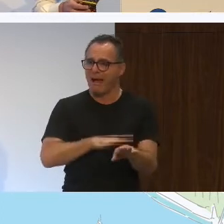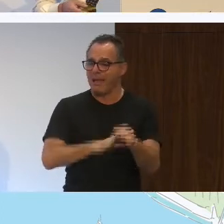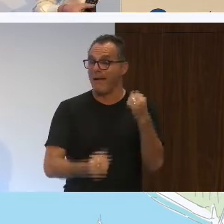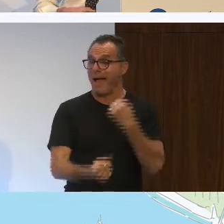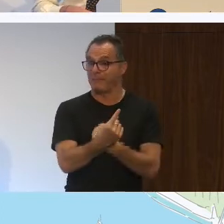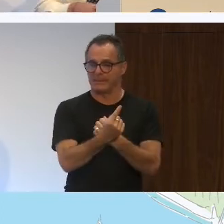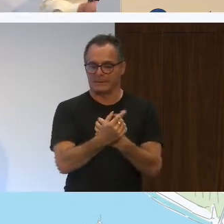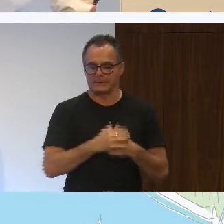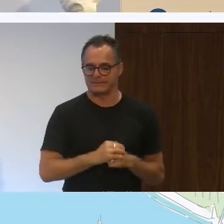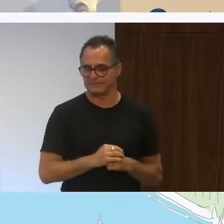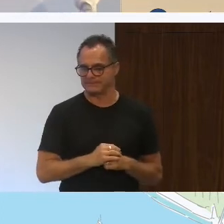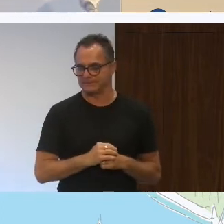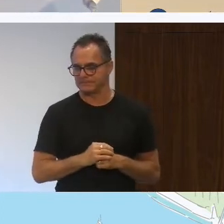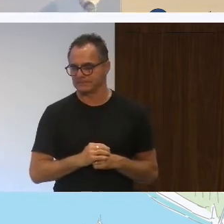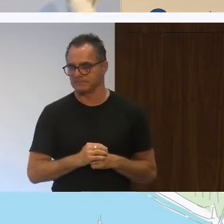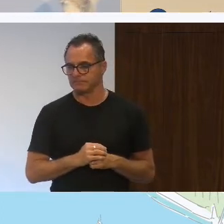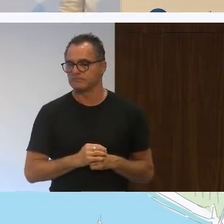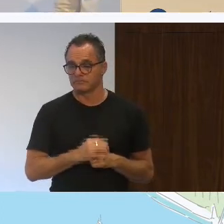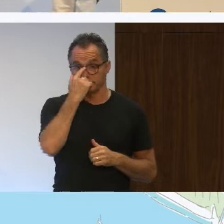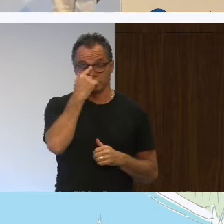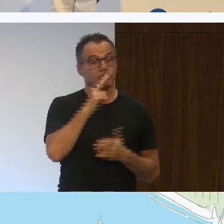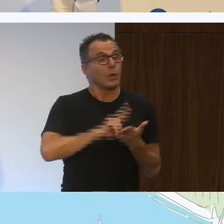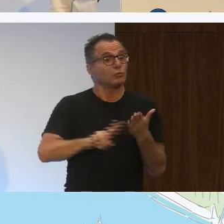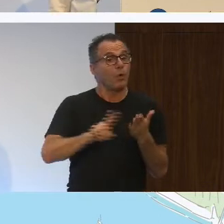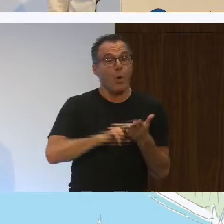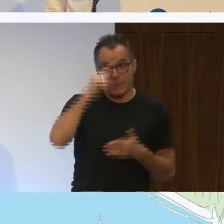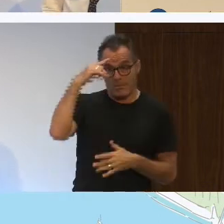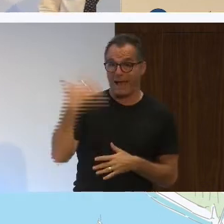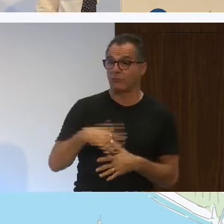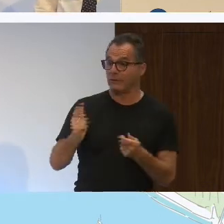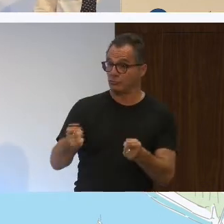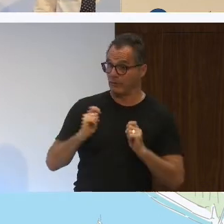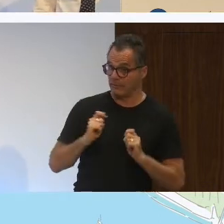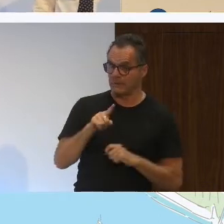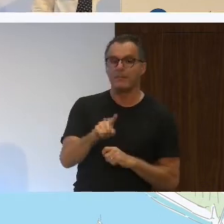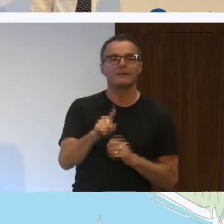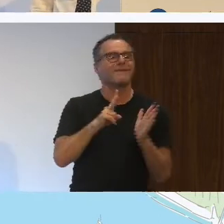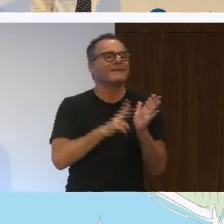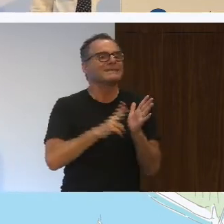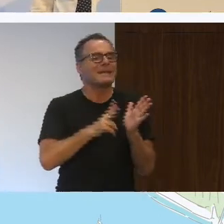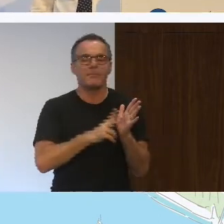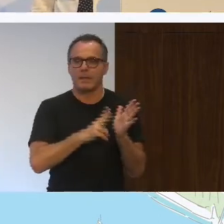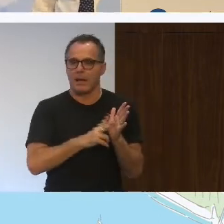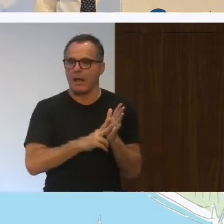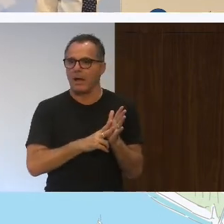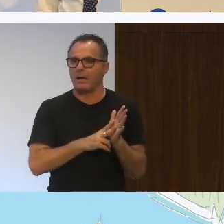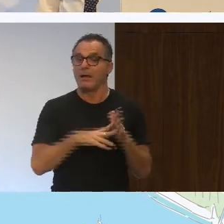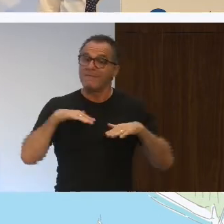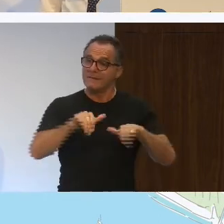And apart from the normal migraine treatments, vestibular physiotherapy can be useful.